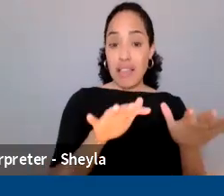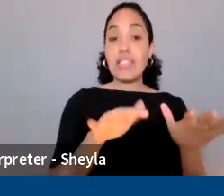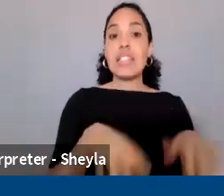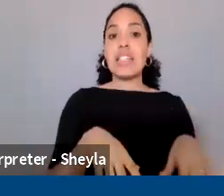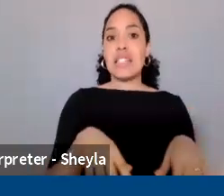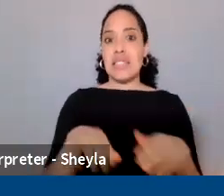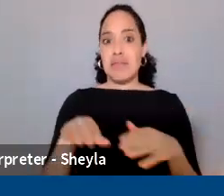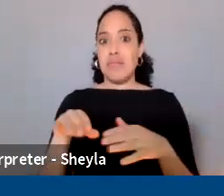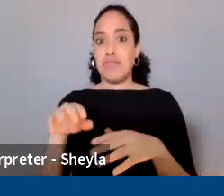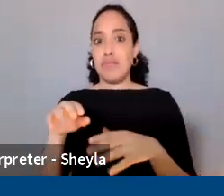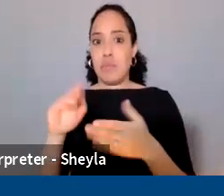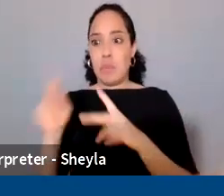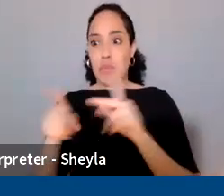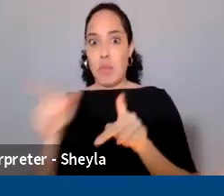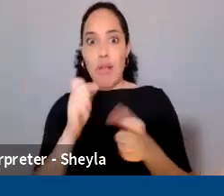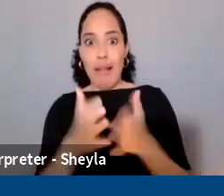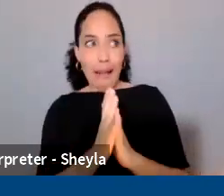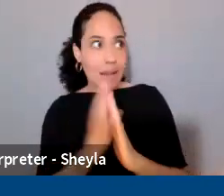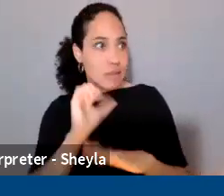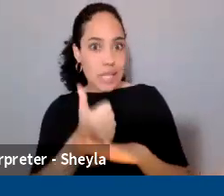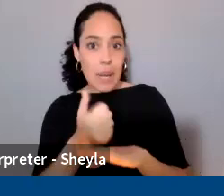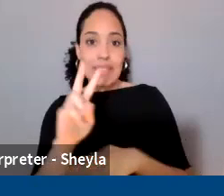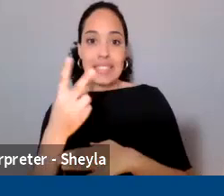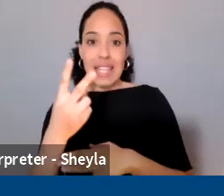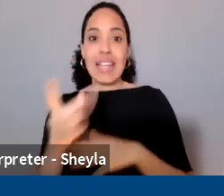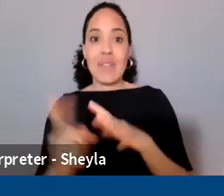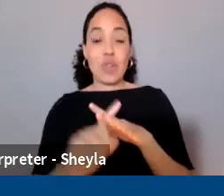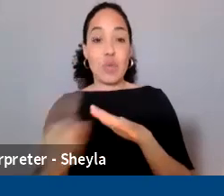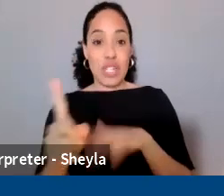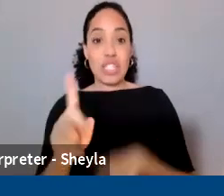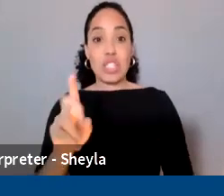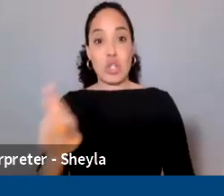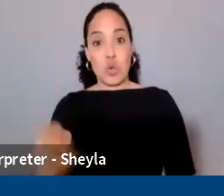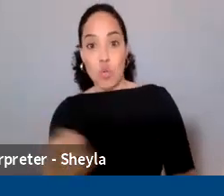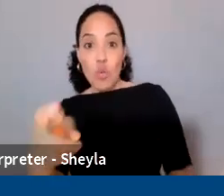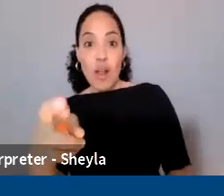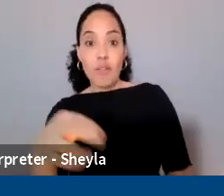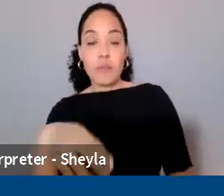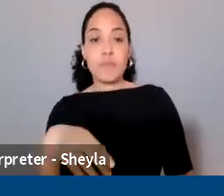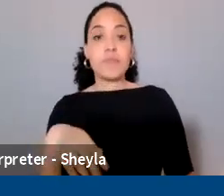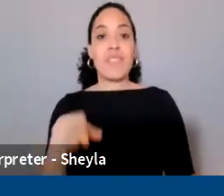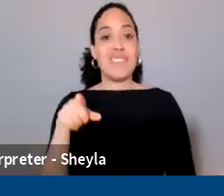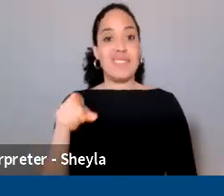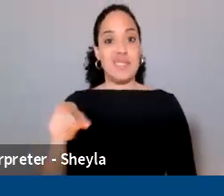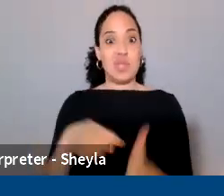on a second evacuation route to the north which requires crossing a private uh private land uh